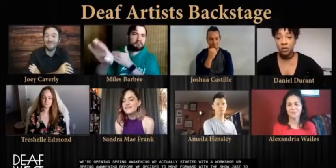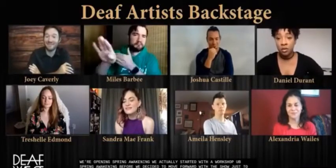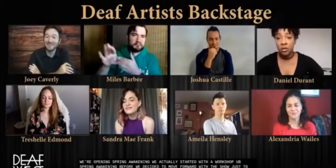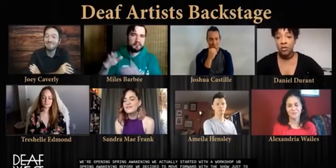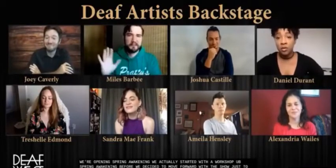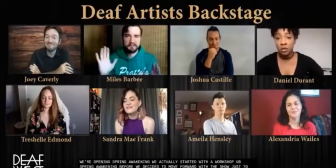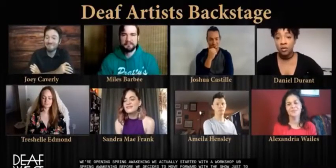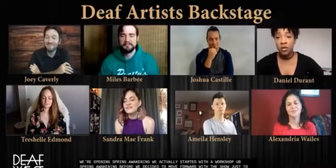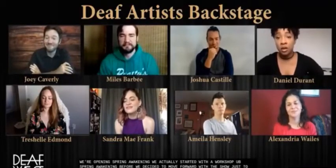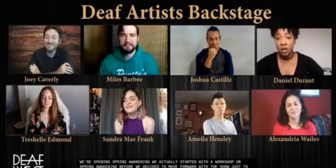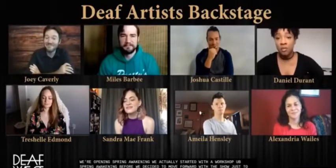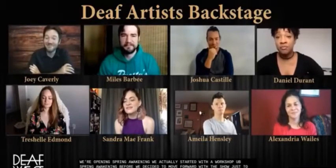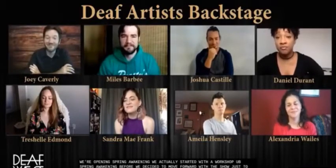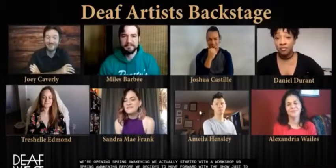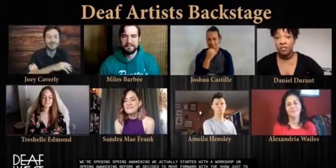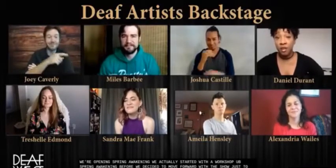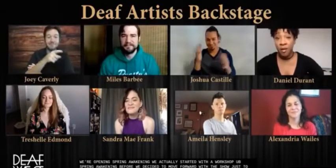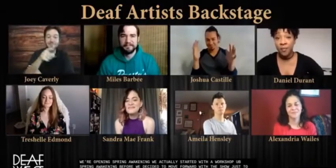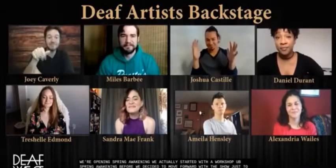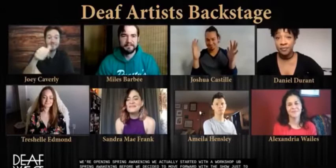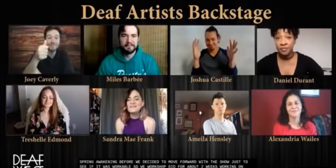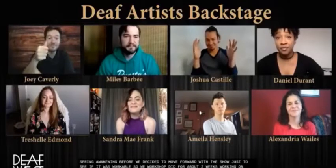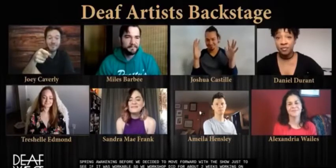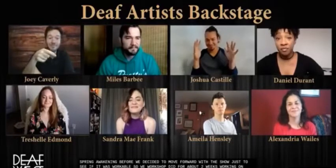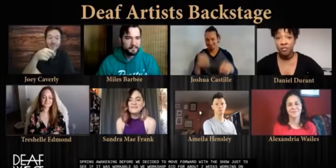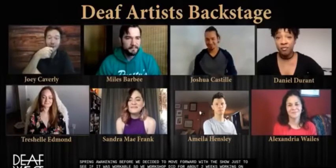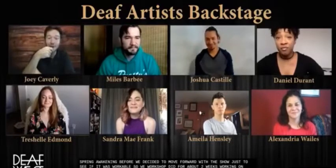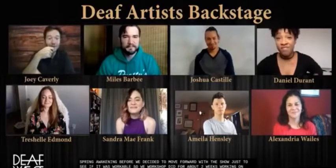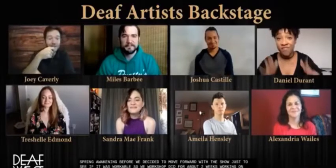So that's how I came to be with Deaf West and ‘Spring Awakening’.